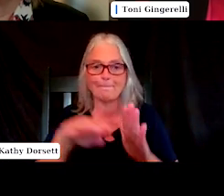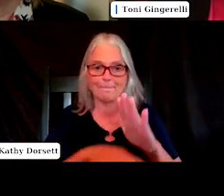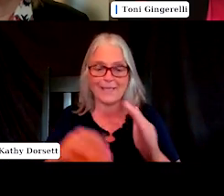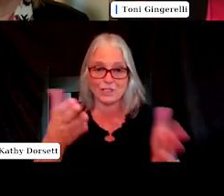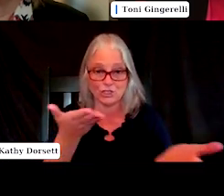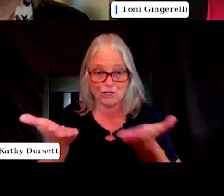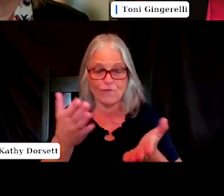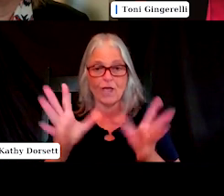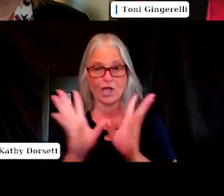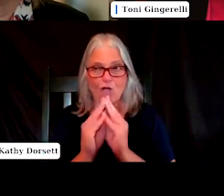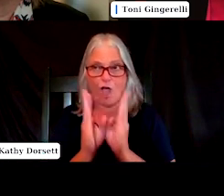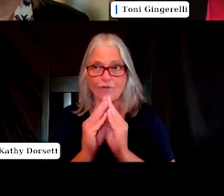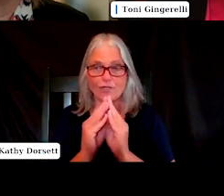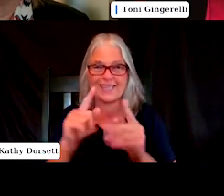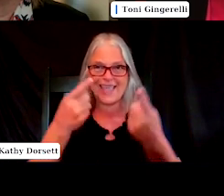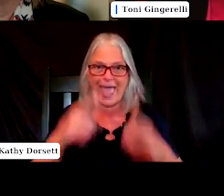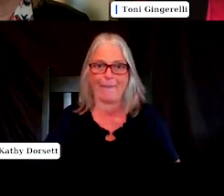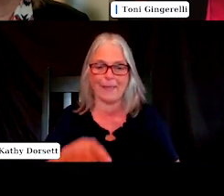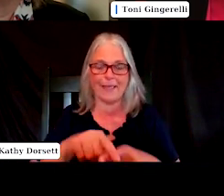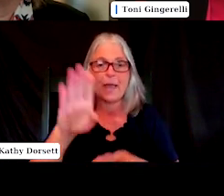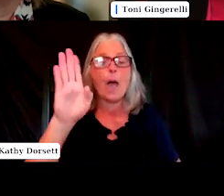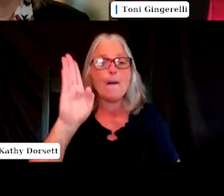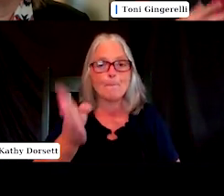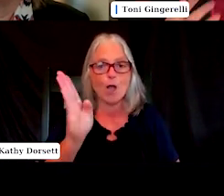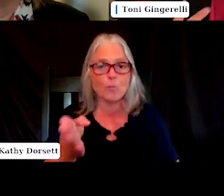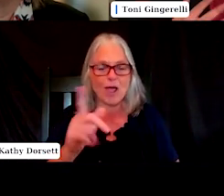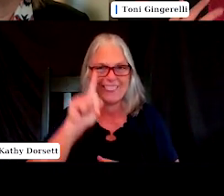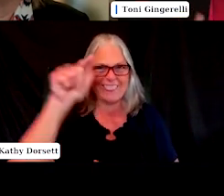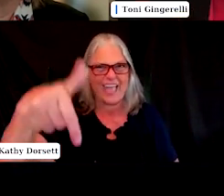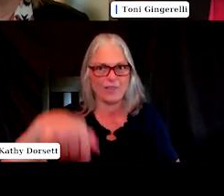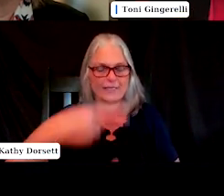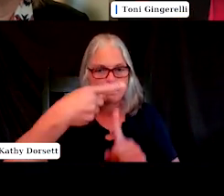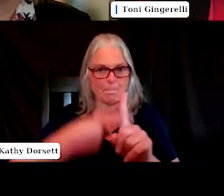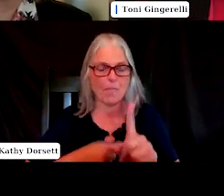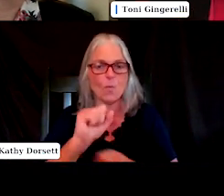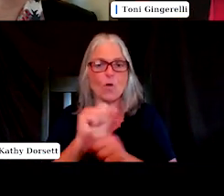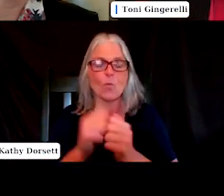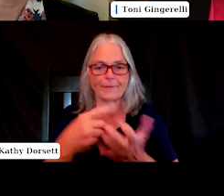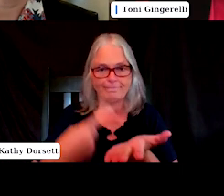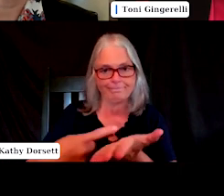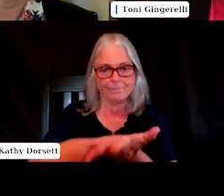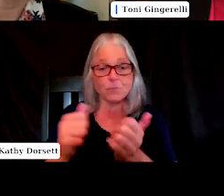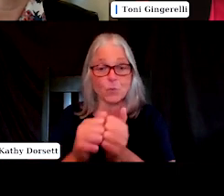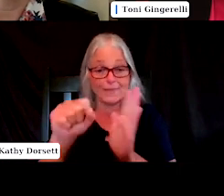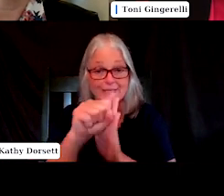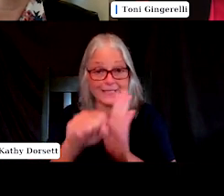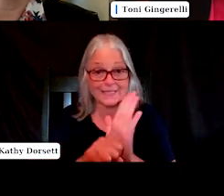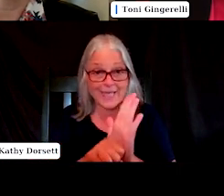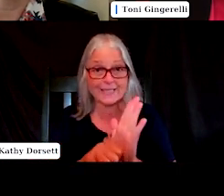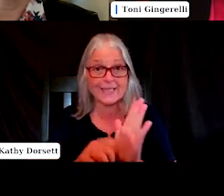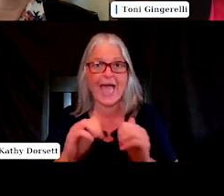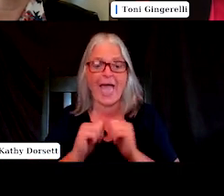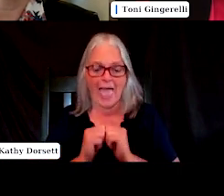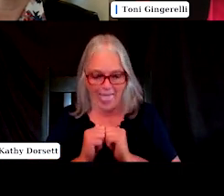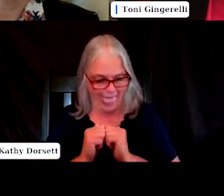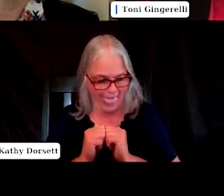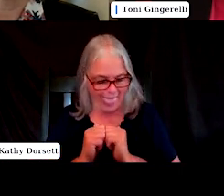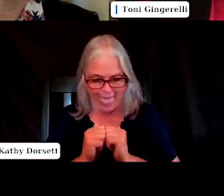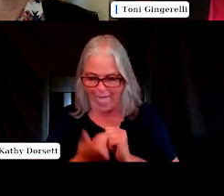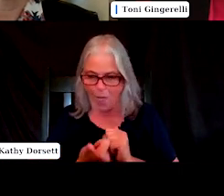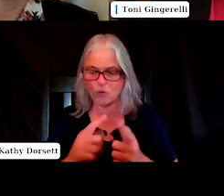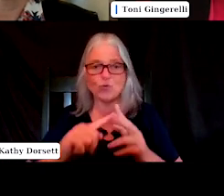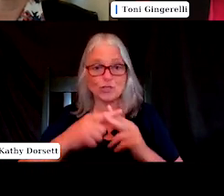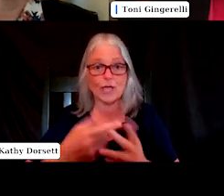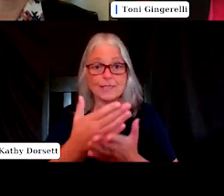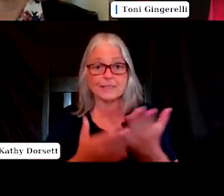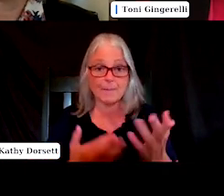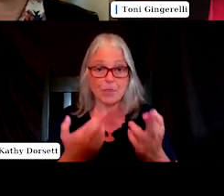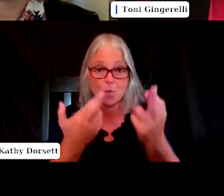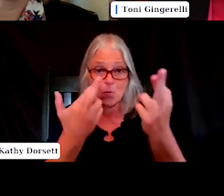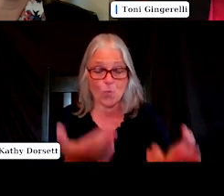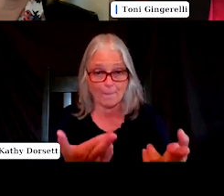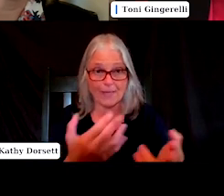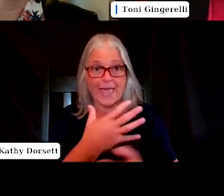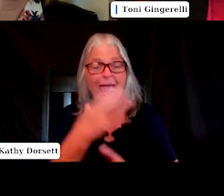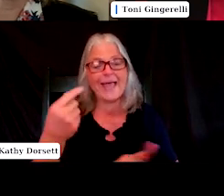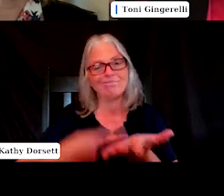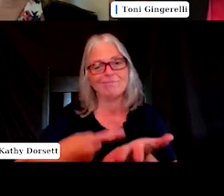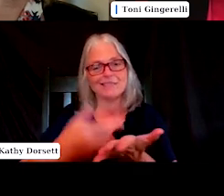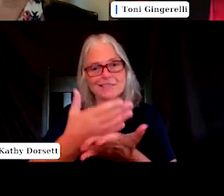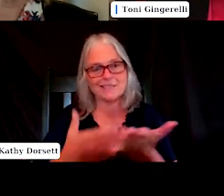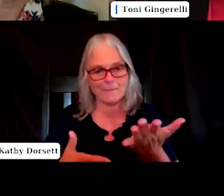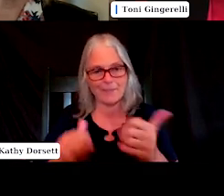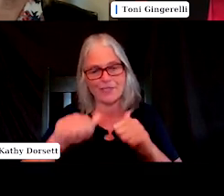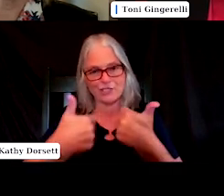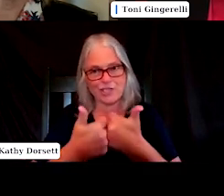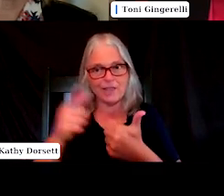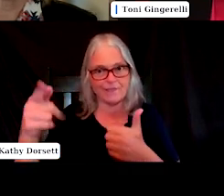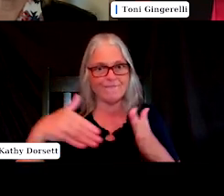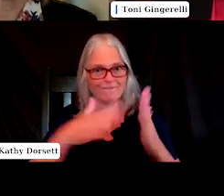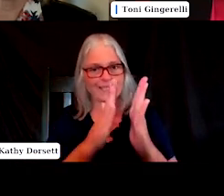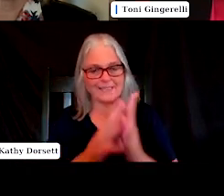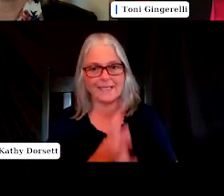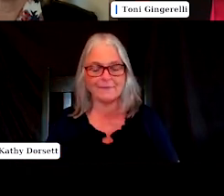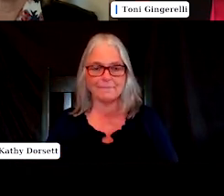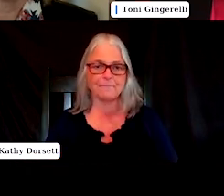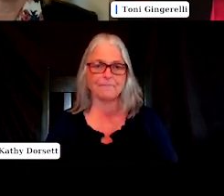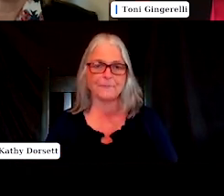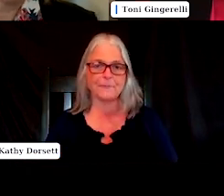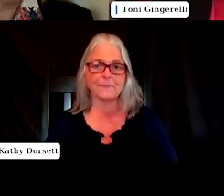Conference. That's happening in Baltimore this month. We'll we'll be working on creating a dialog with States. About how to implement some of these recommendations, and discuss some of the challenges that they're facing.